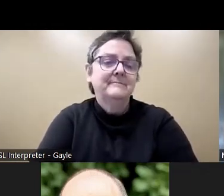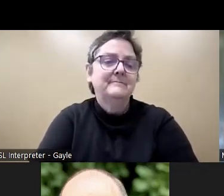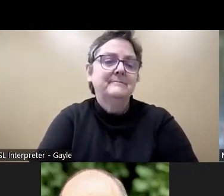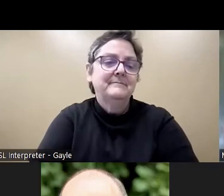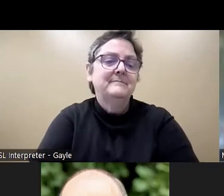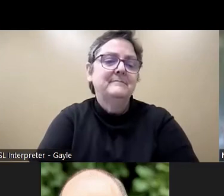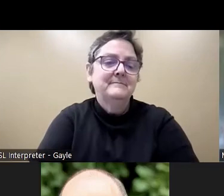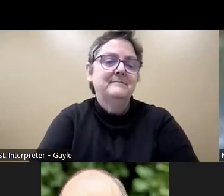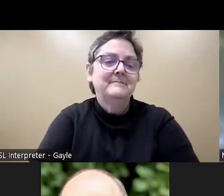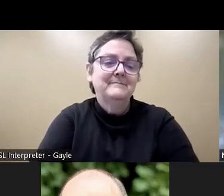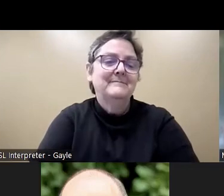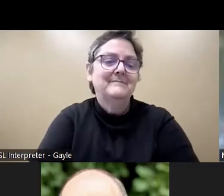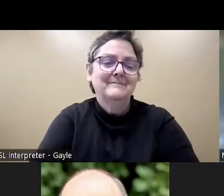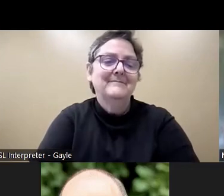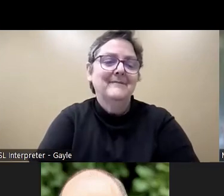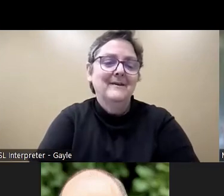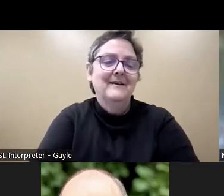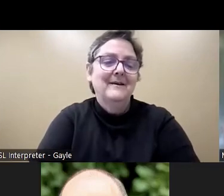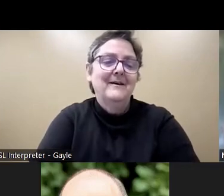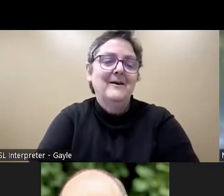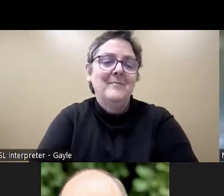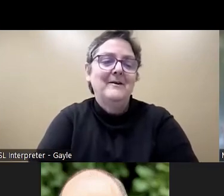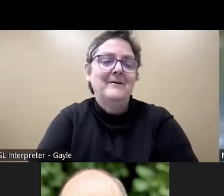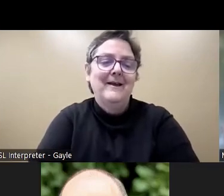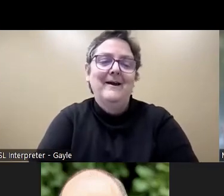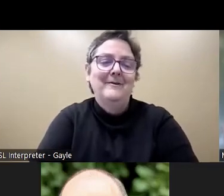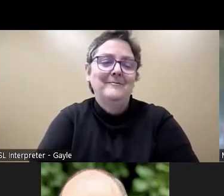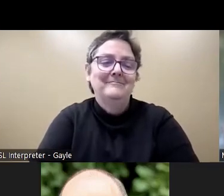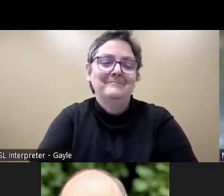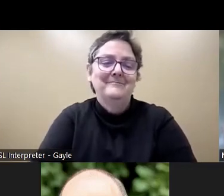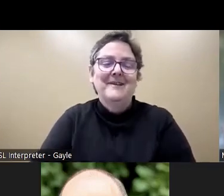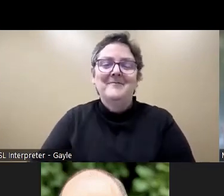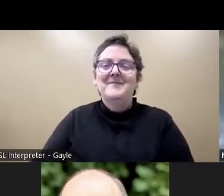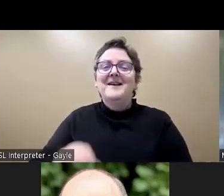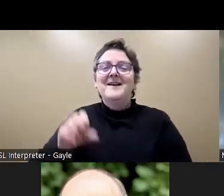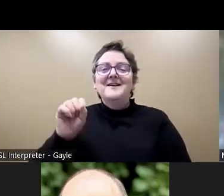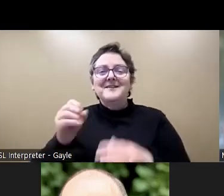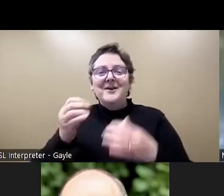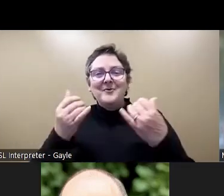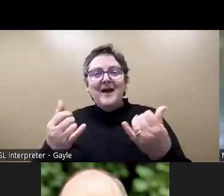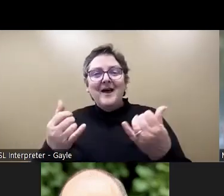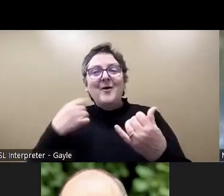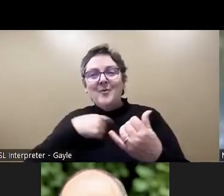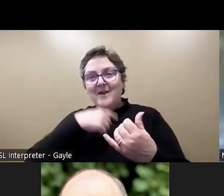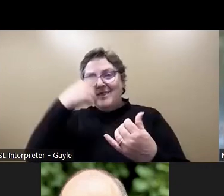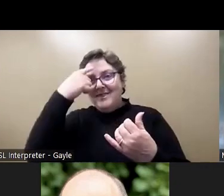this is a tool for access and dissemination. We think of the tech as sort of a new medium,